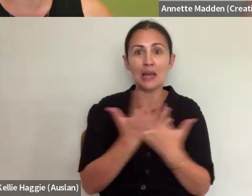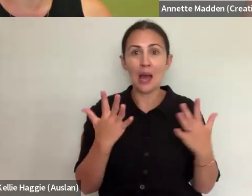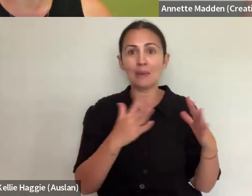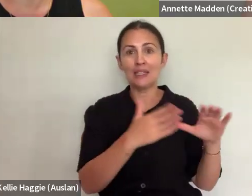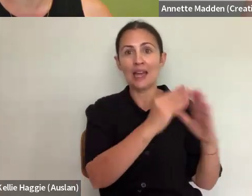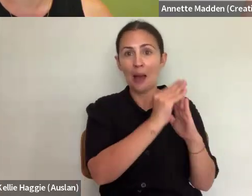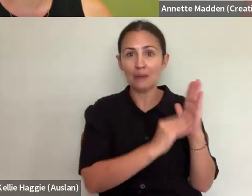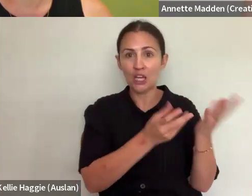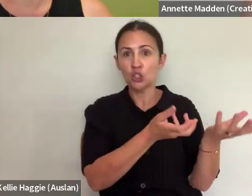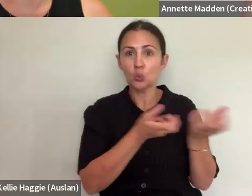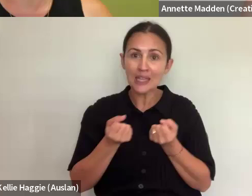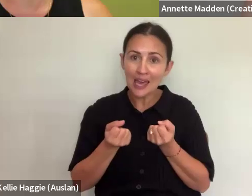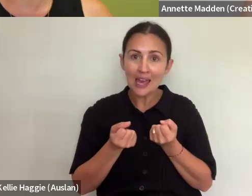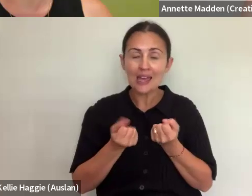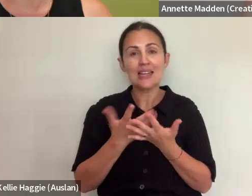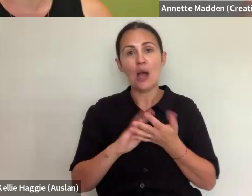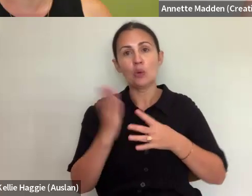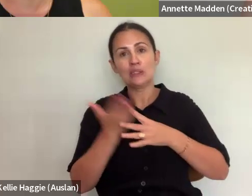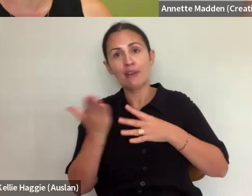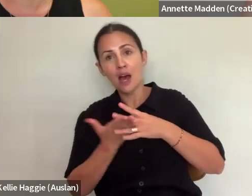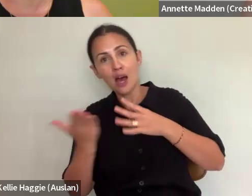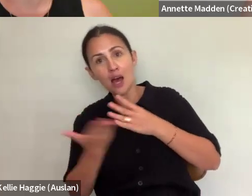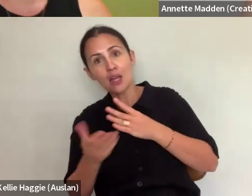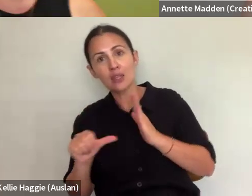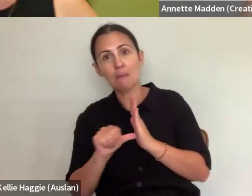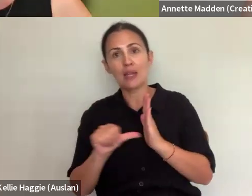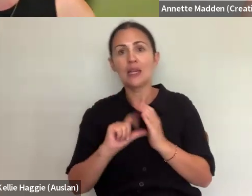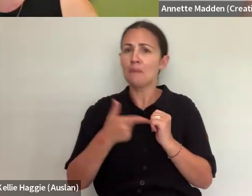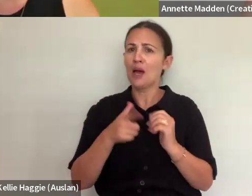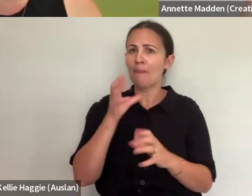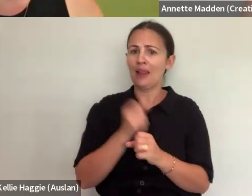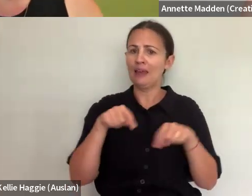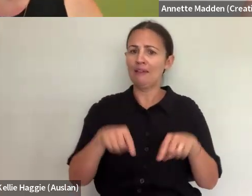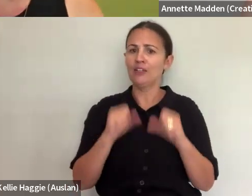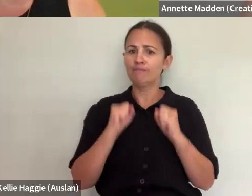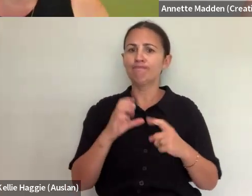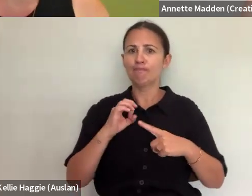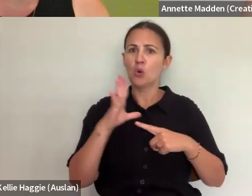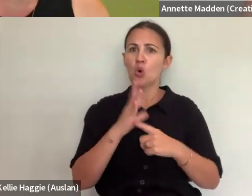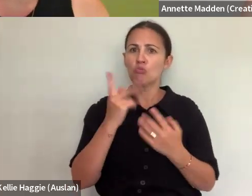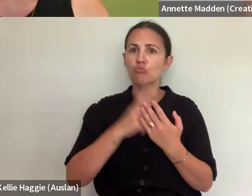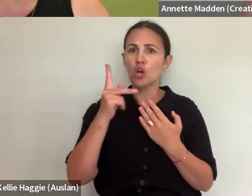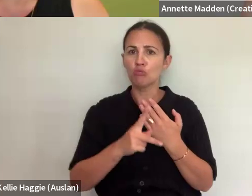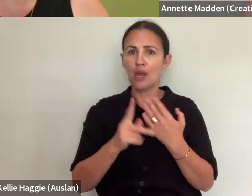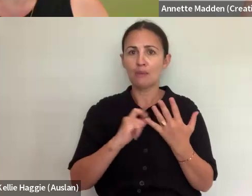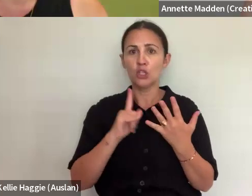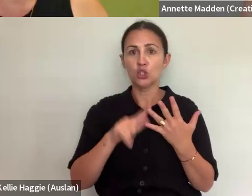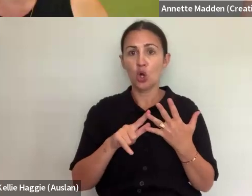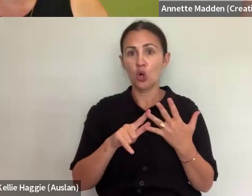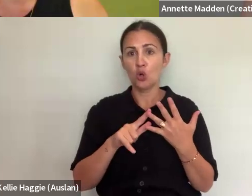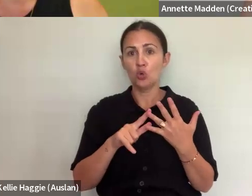actually give you a kind of a concrete figure in terms of how many applications might be successful in this